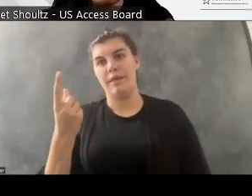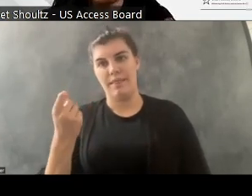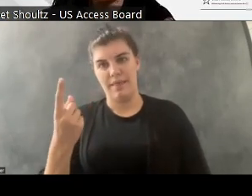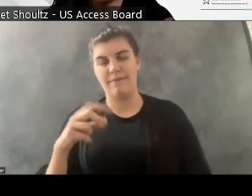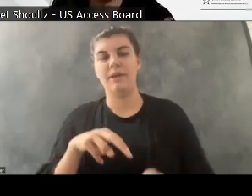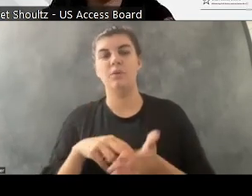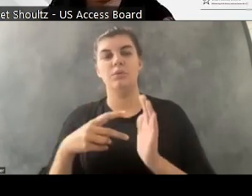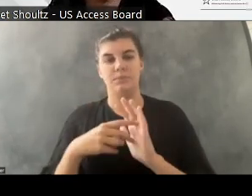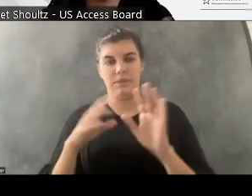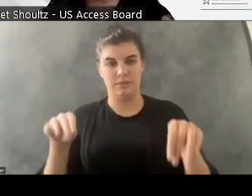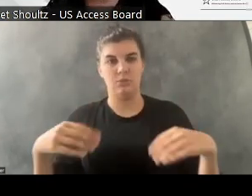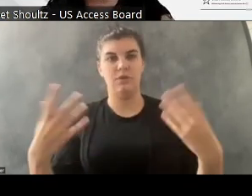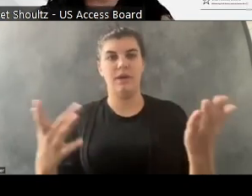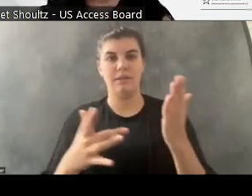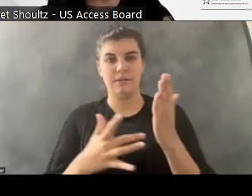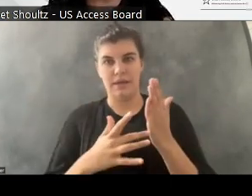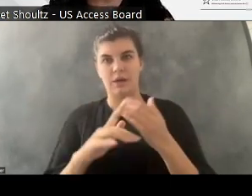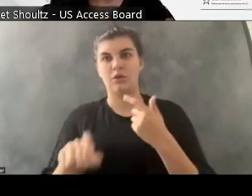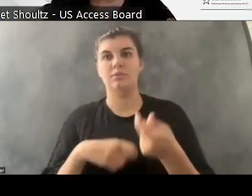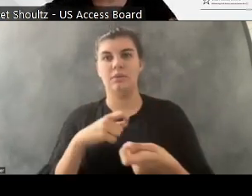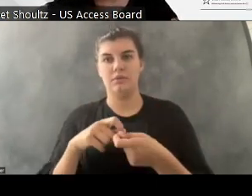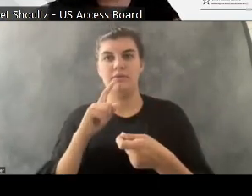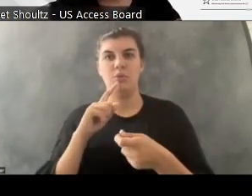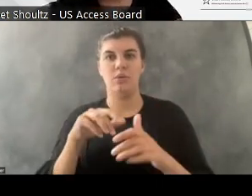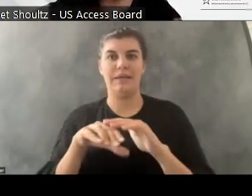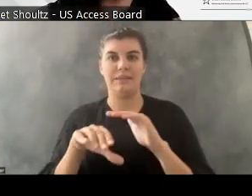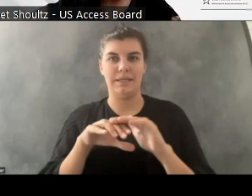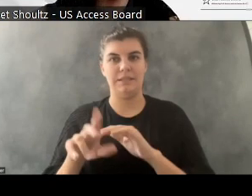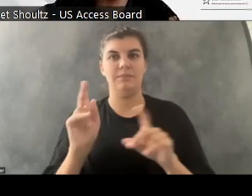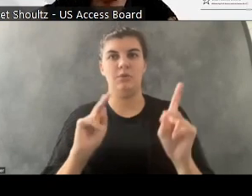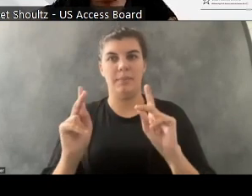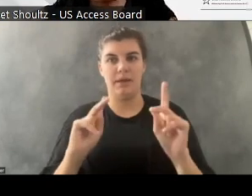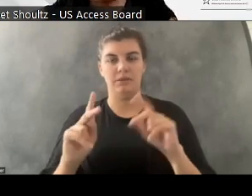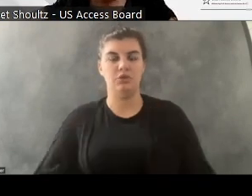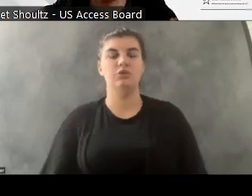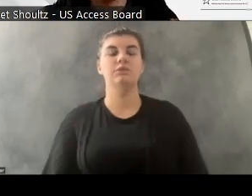which provides technical specifications for accessible passenger loading zones.